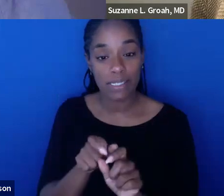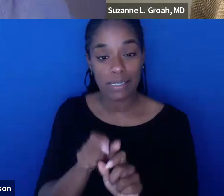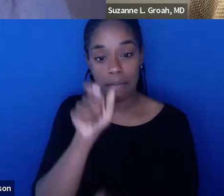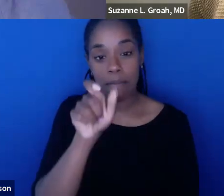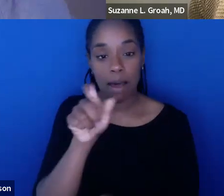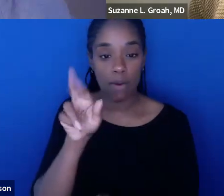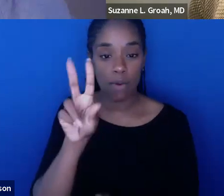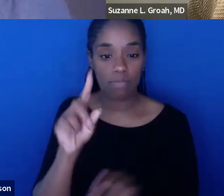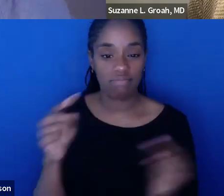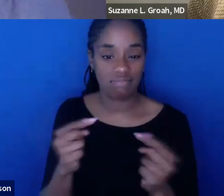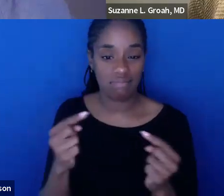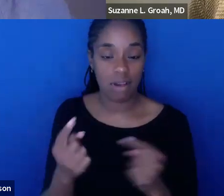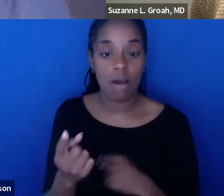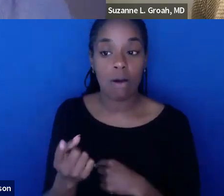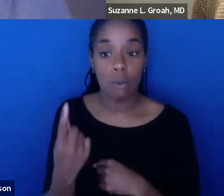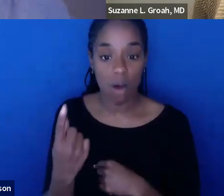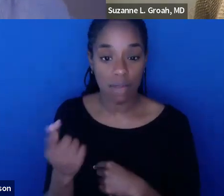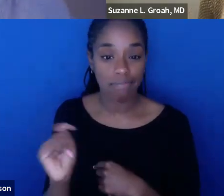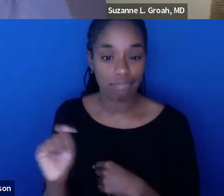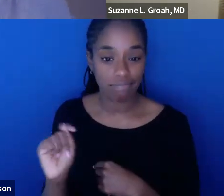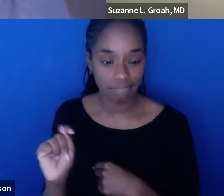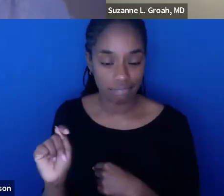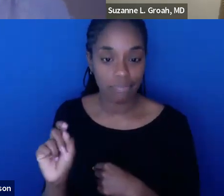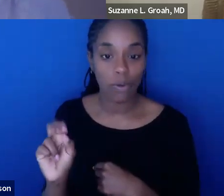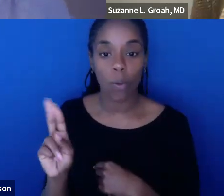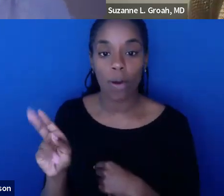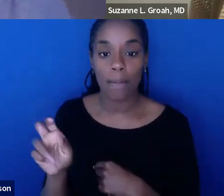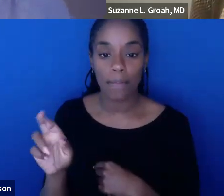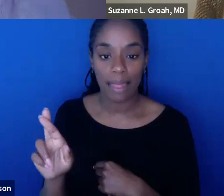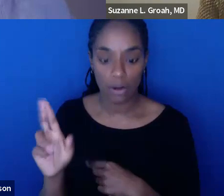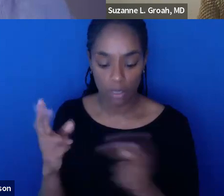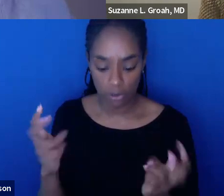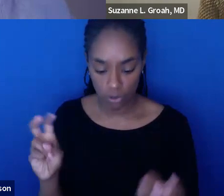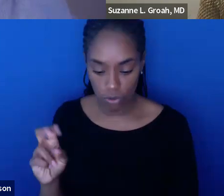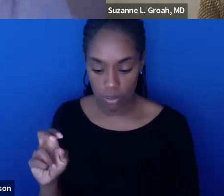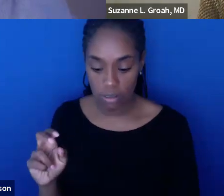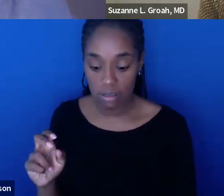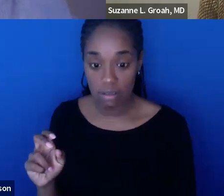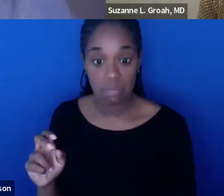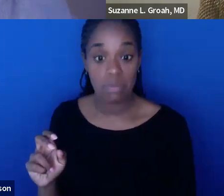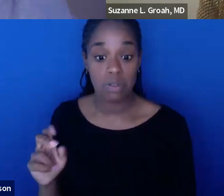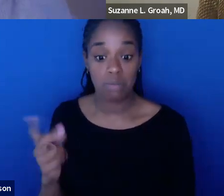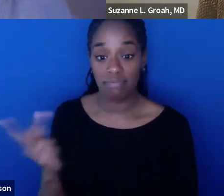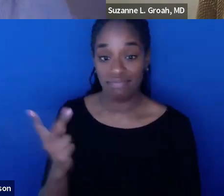urinary tract infection, neurogenic bladder. And we decided to start doing research together at that point and that's